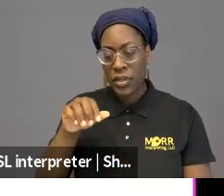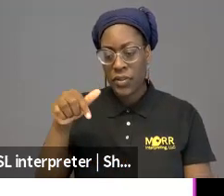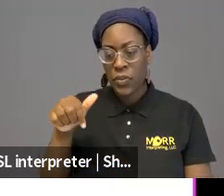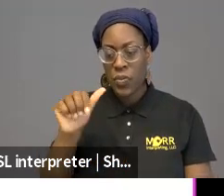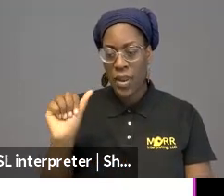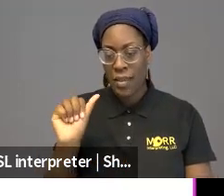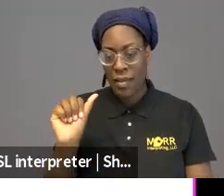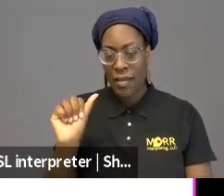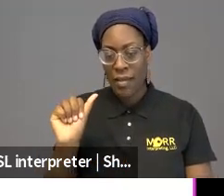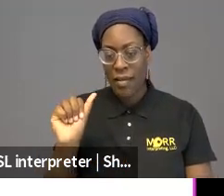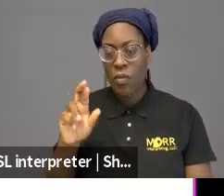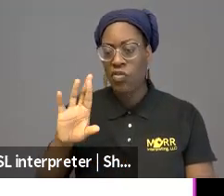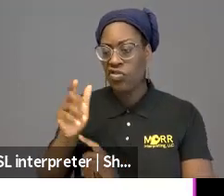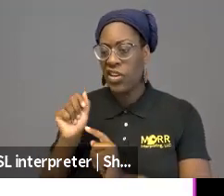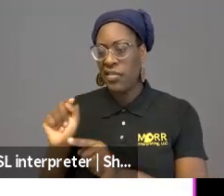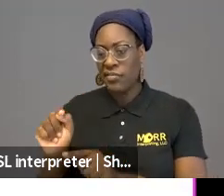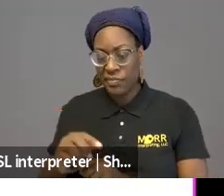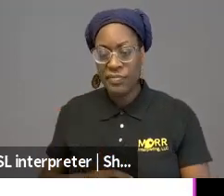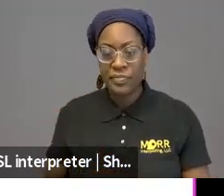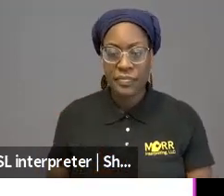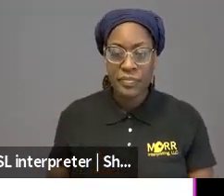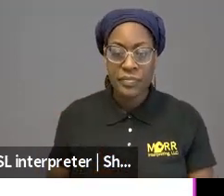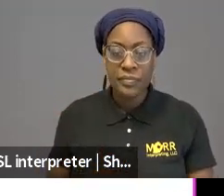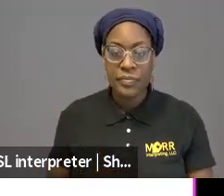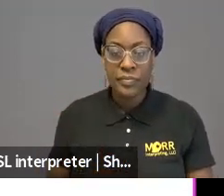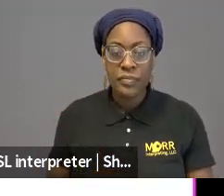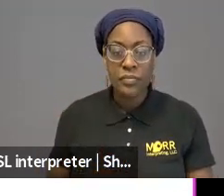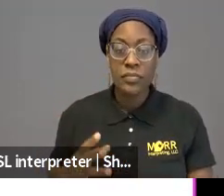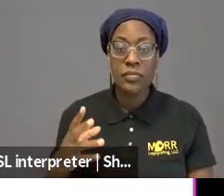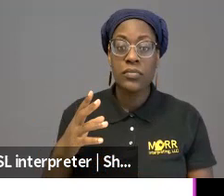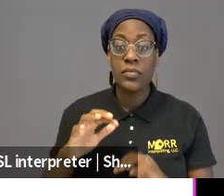So select the "Chat" button at the bottom of the Zoom screen and a new window will appear with the